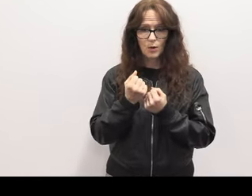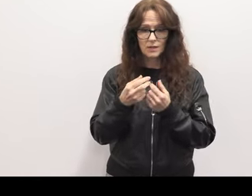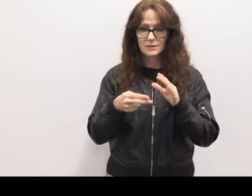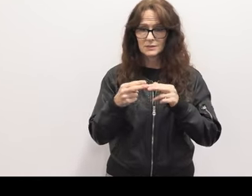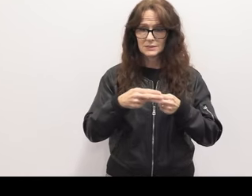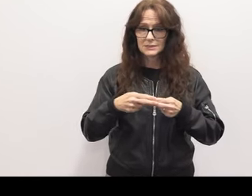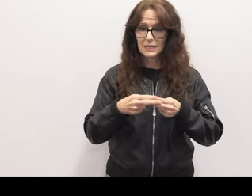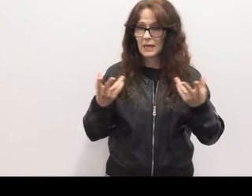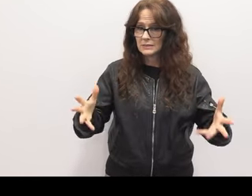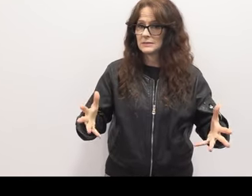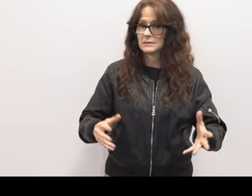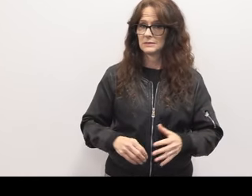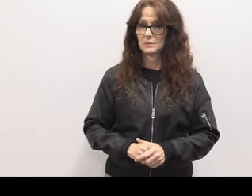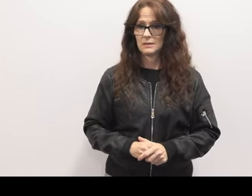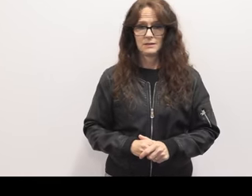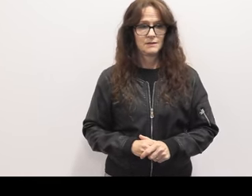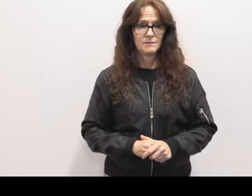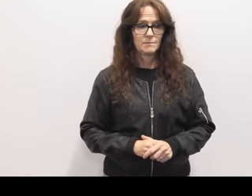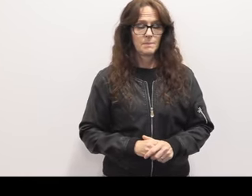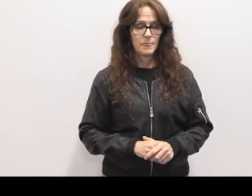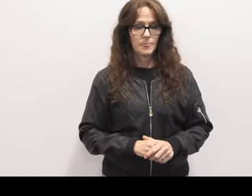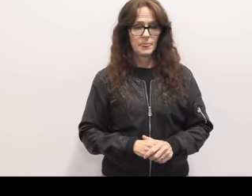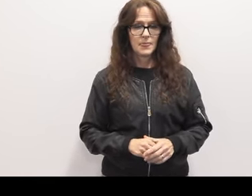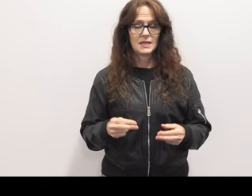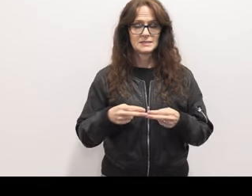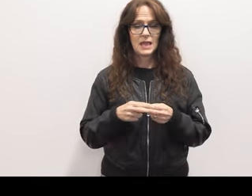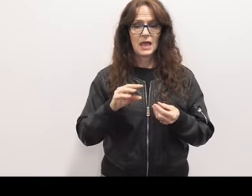[Juan Benitez] That's right, that's right. [Jill Baker] It is slide...